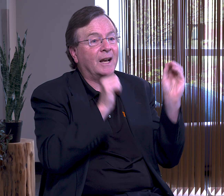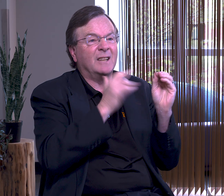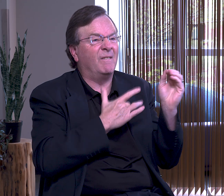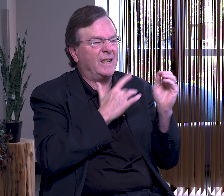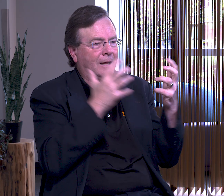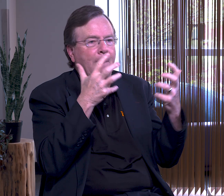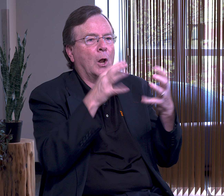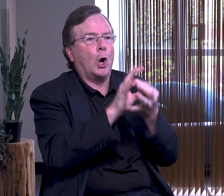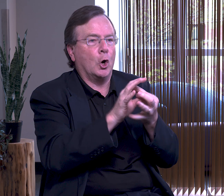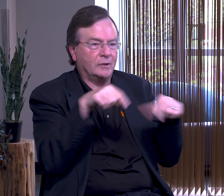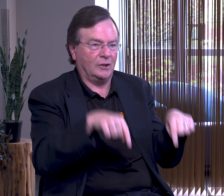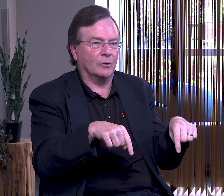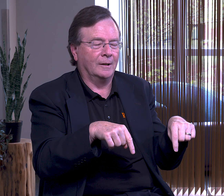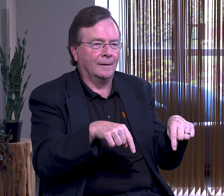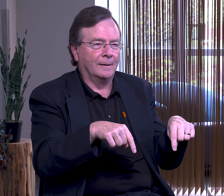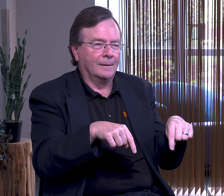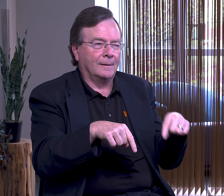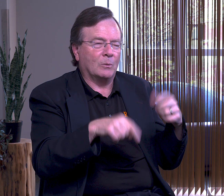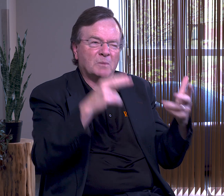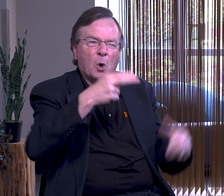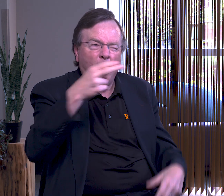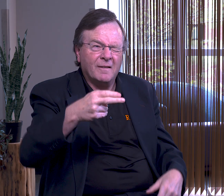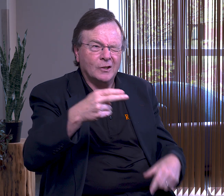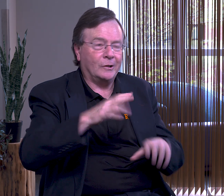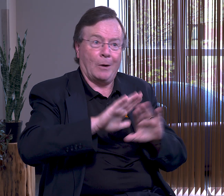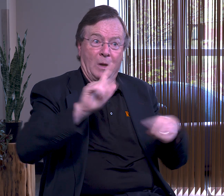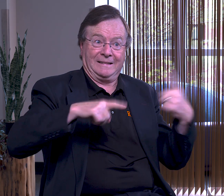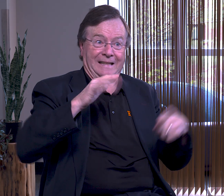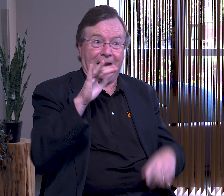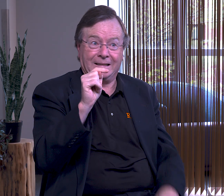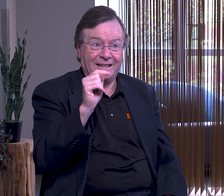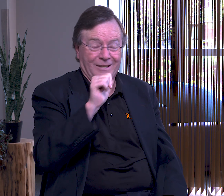I didn't feel like I belonged here. I was more hard-of-hearing, I wasn’t signing yet.